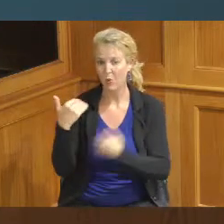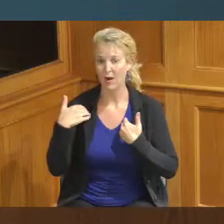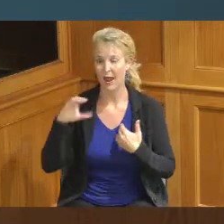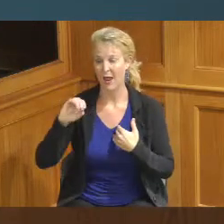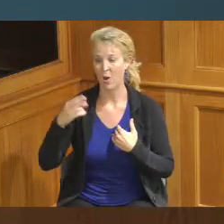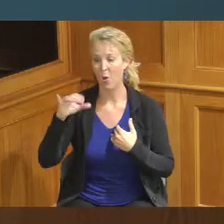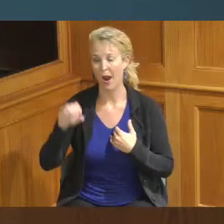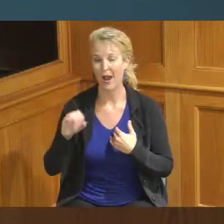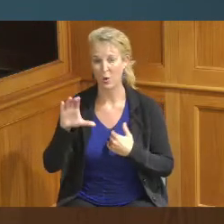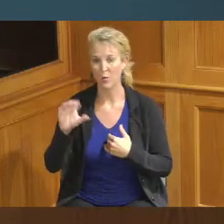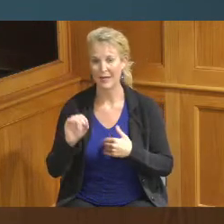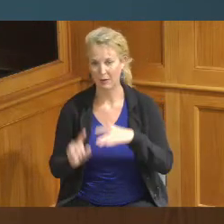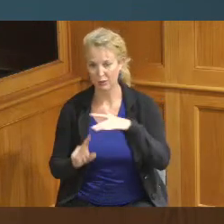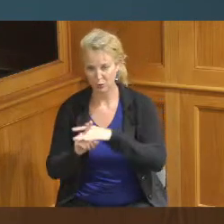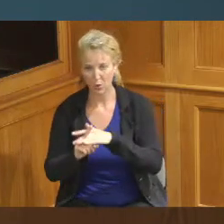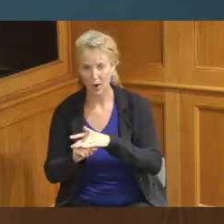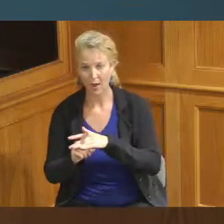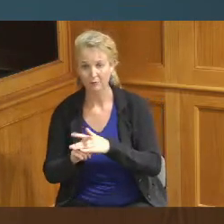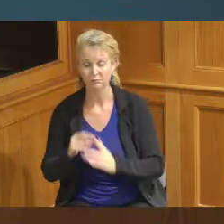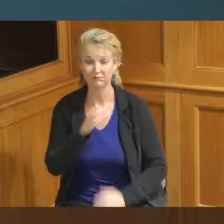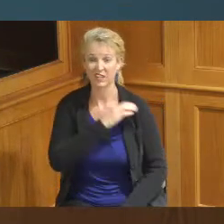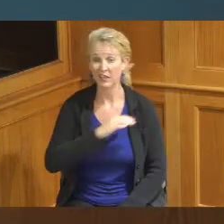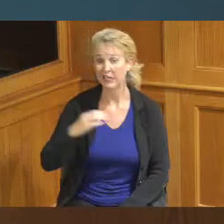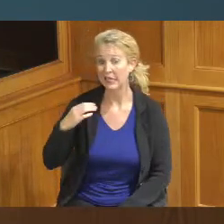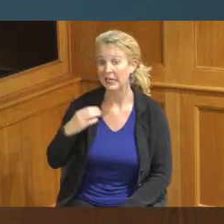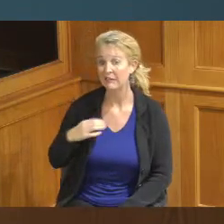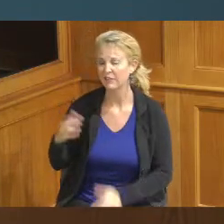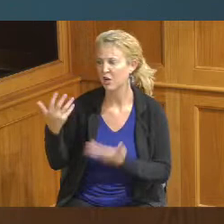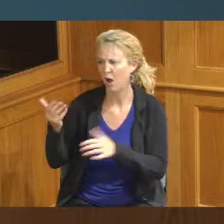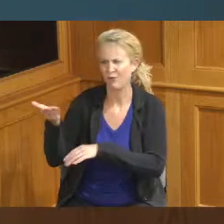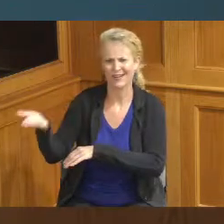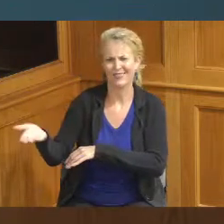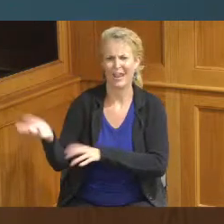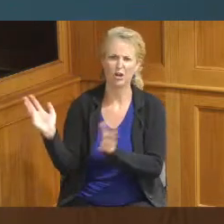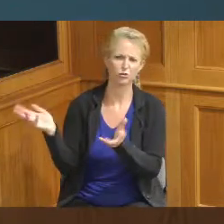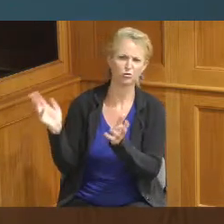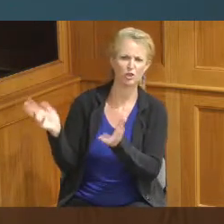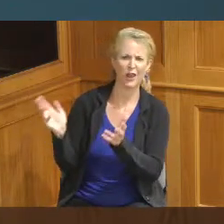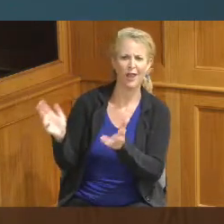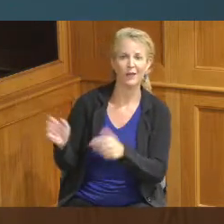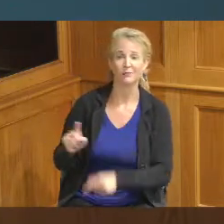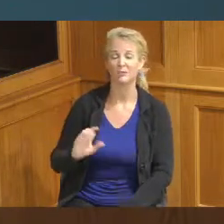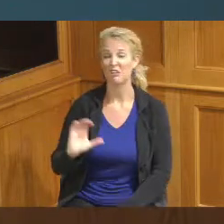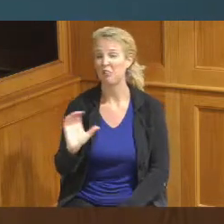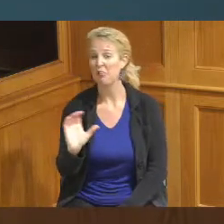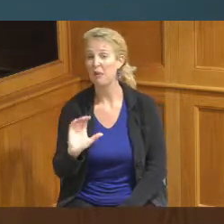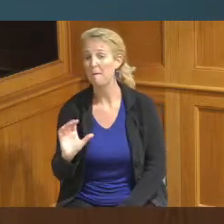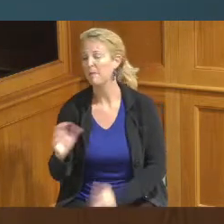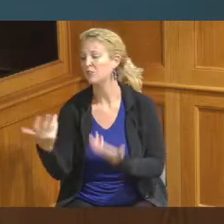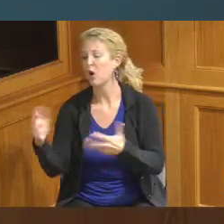there and Cleveland was already on the schedule to talk Columbus was already on the schedule to